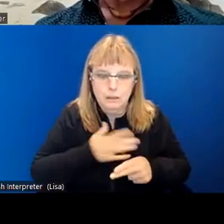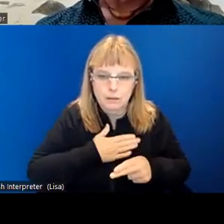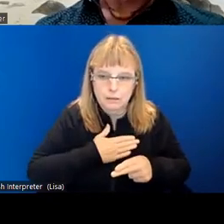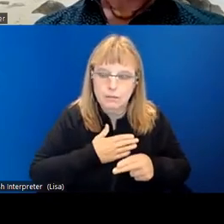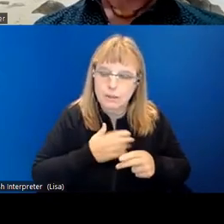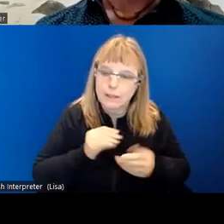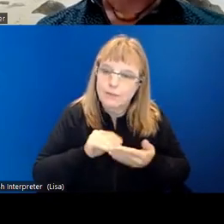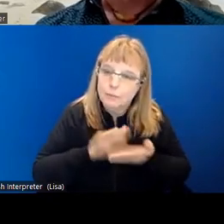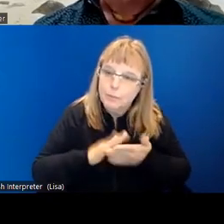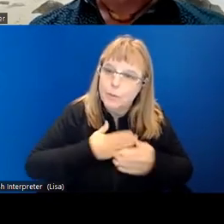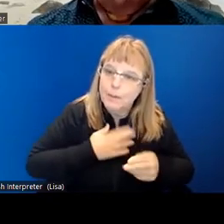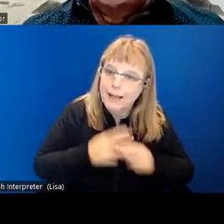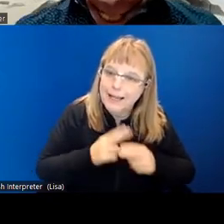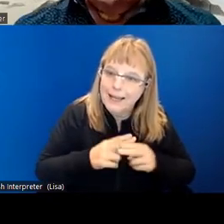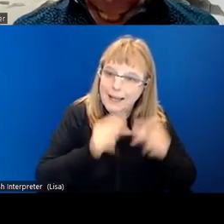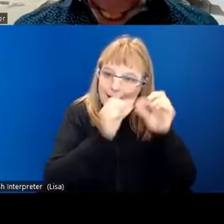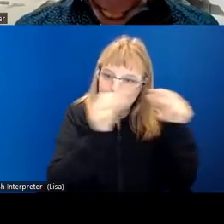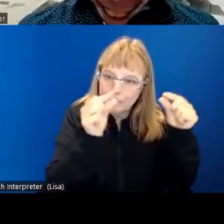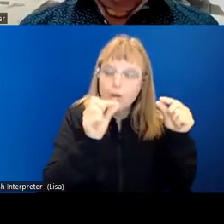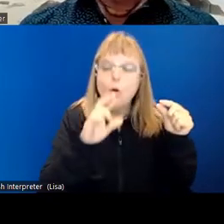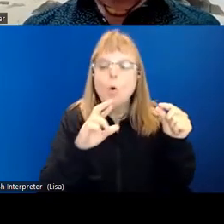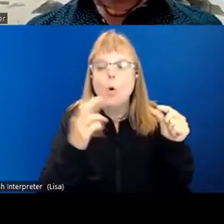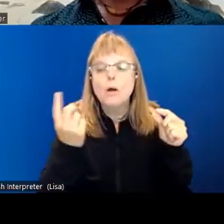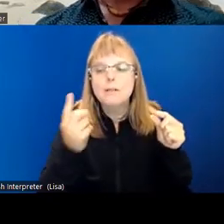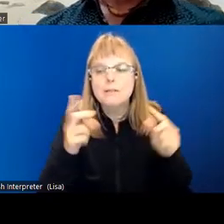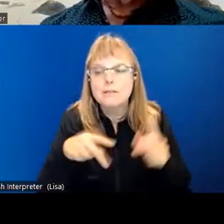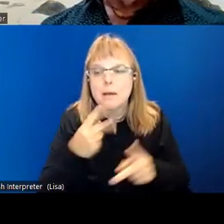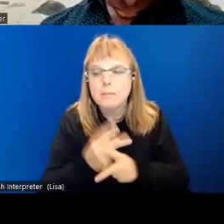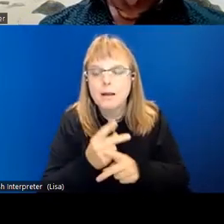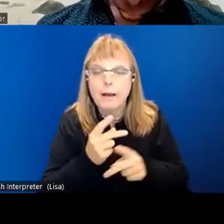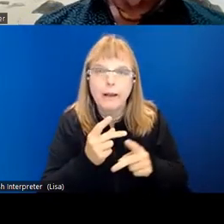or has some frame of reference to what we do.